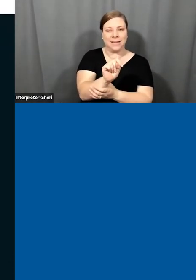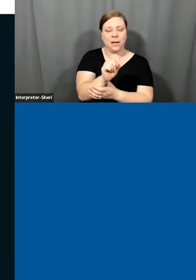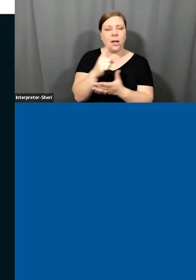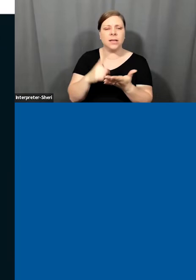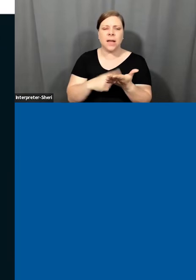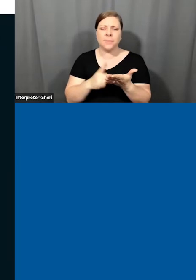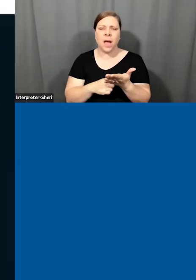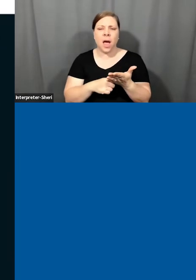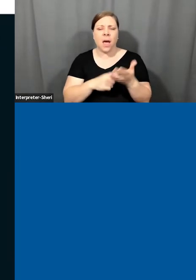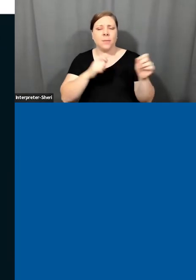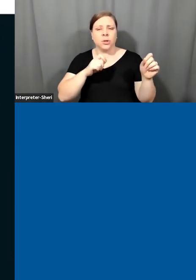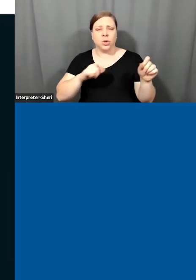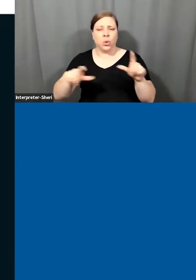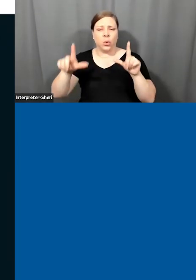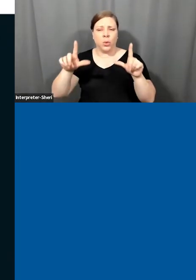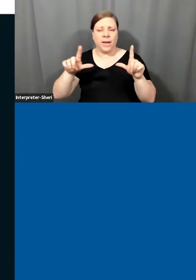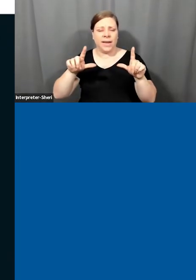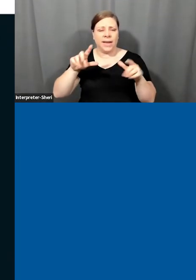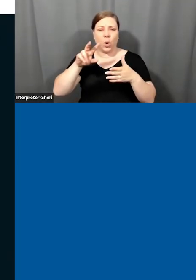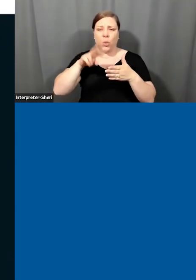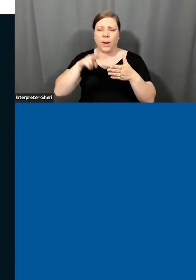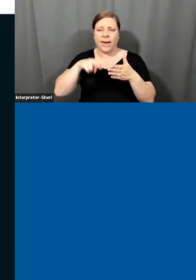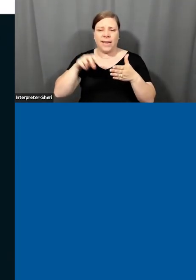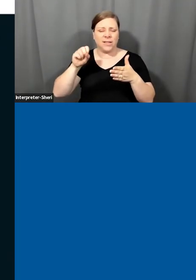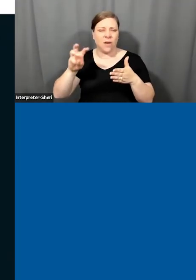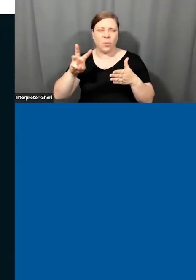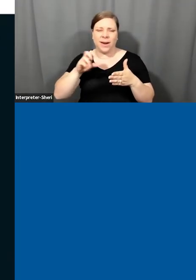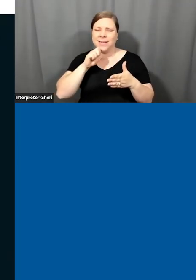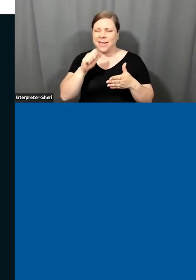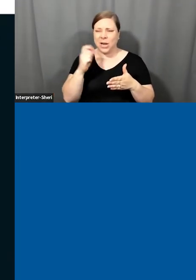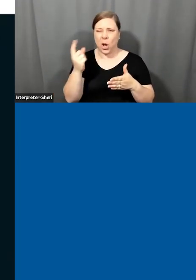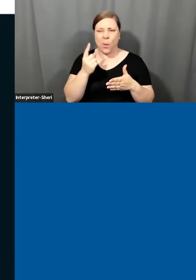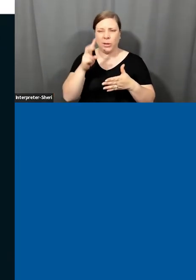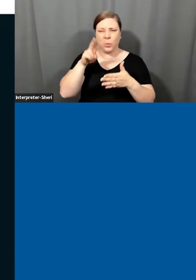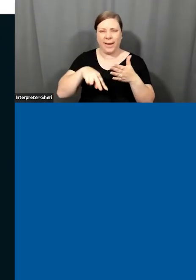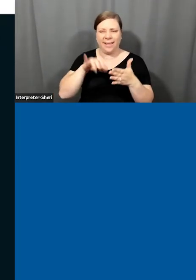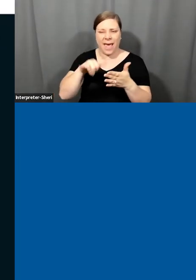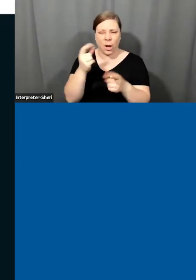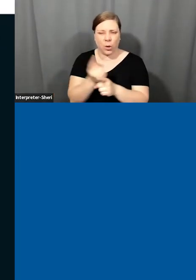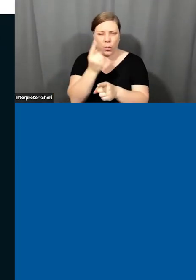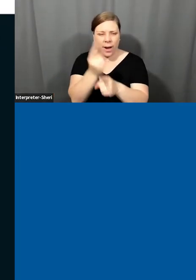So if you just put the at symbol, it might read it out weird. Also, if you're writing out the person's name,